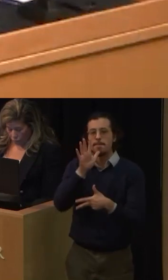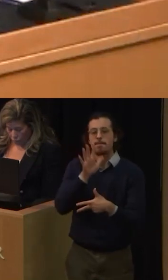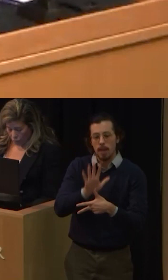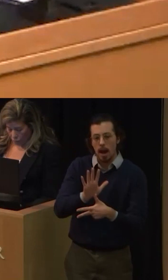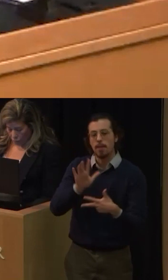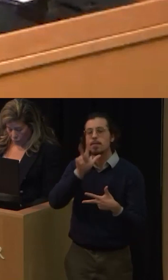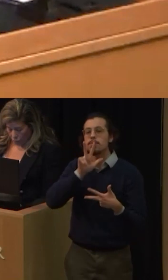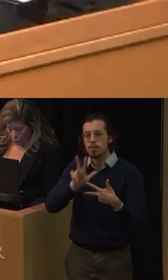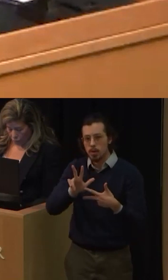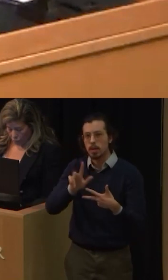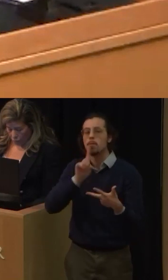and I was pregnant with my fourth.